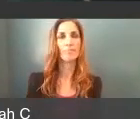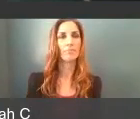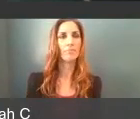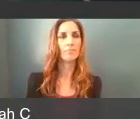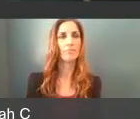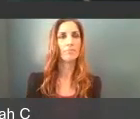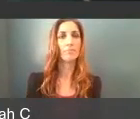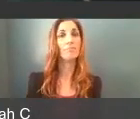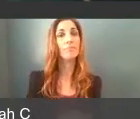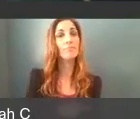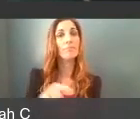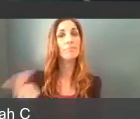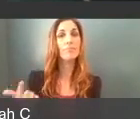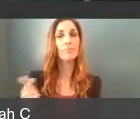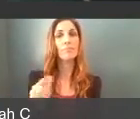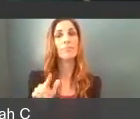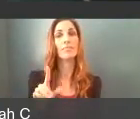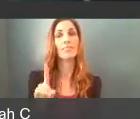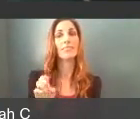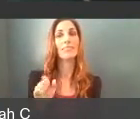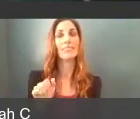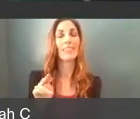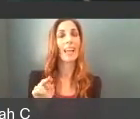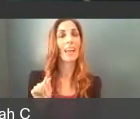[Staff] Next, we'll go to Deanna Durante from NBC 10.